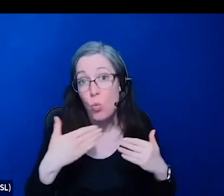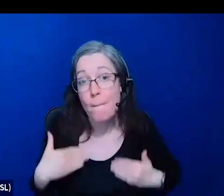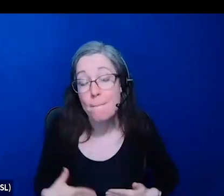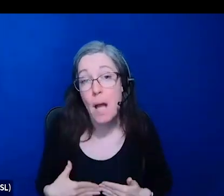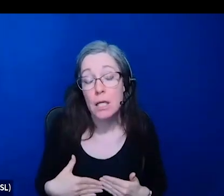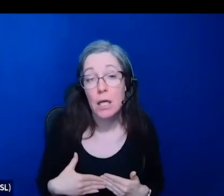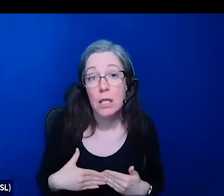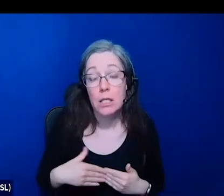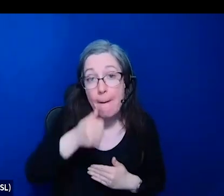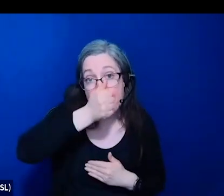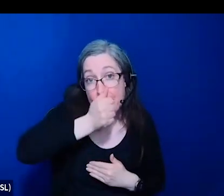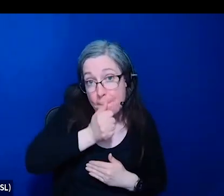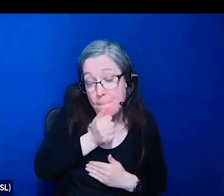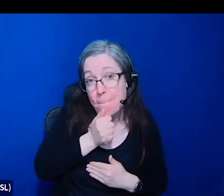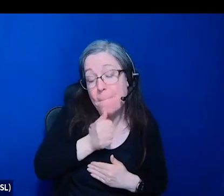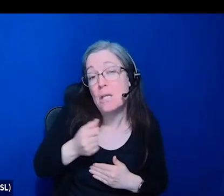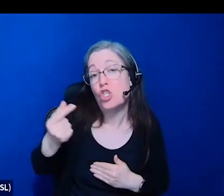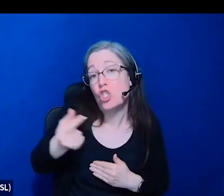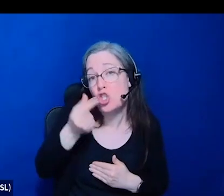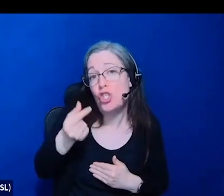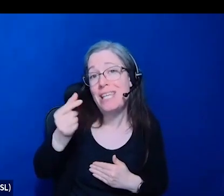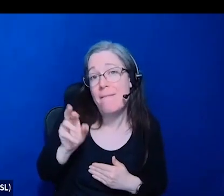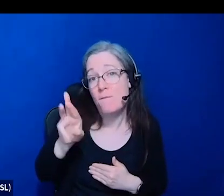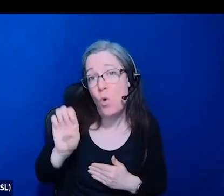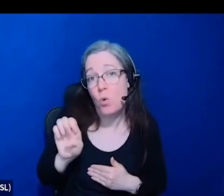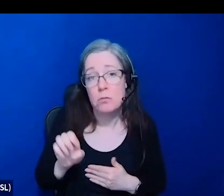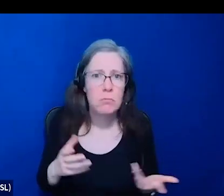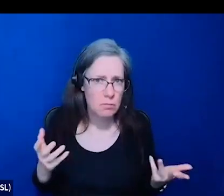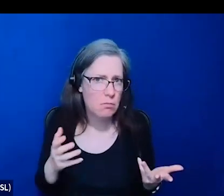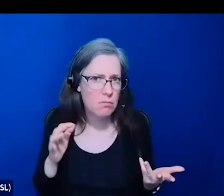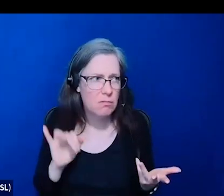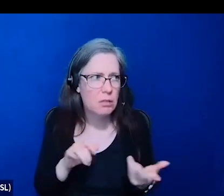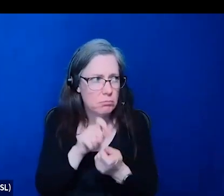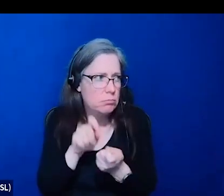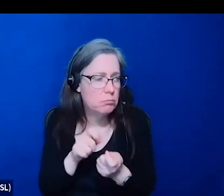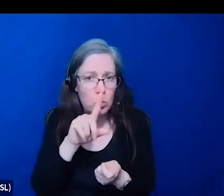the G-forces of launch and re-entry? That's just a practical question. Can you or can you not?